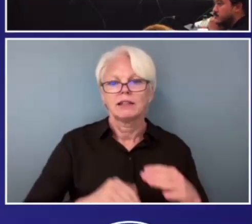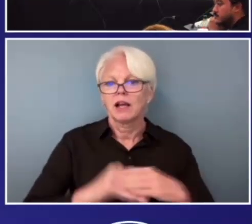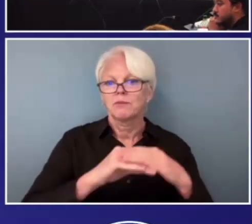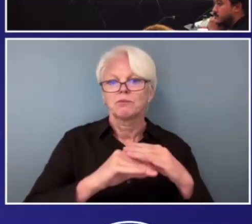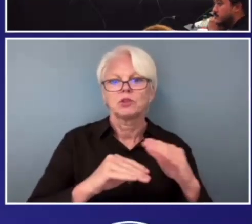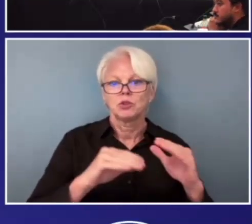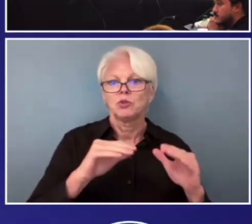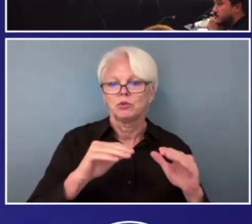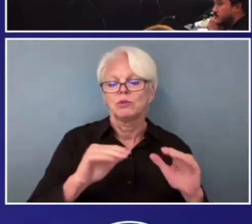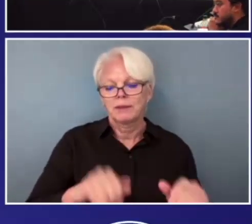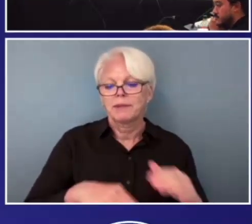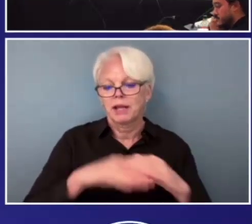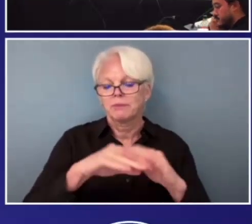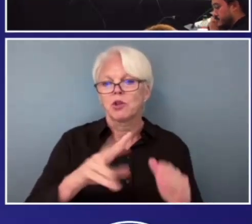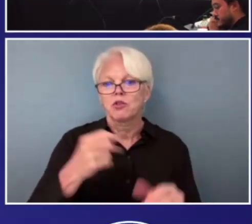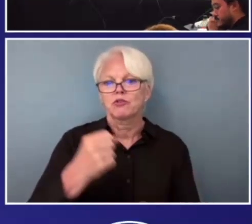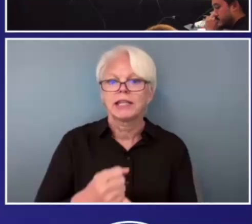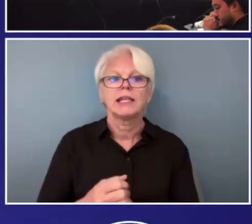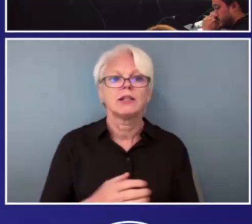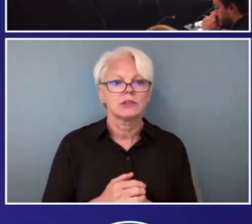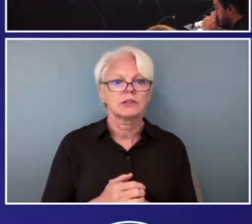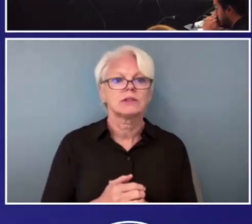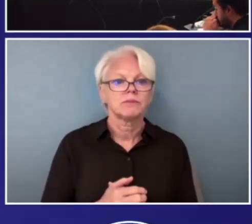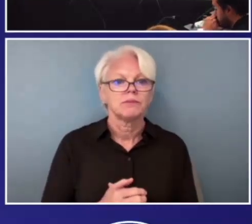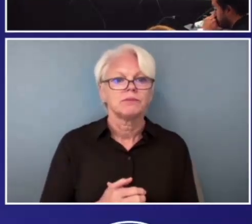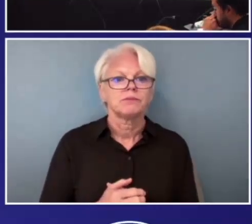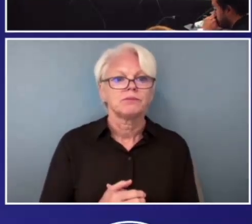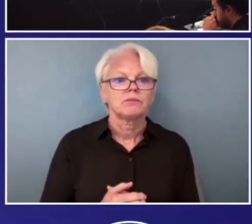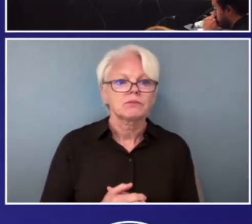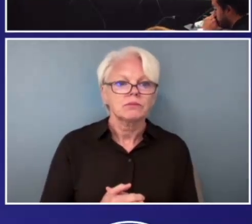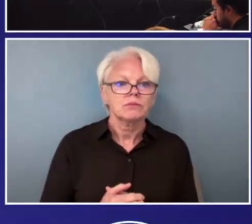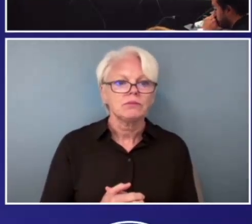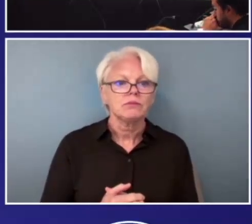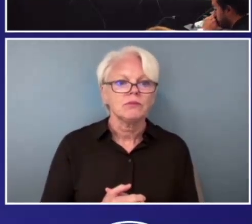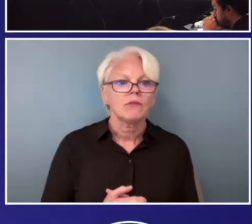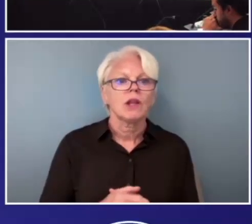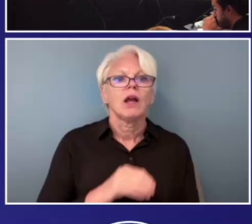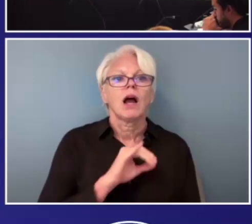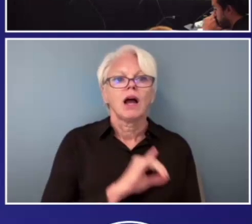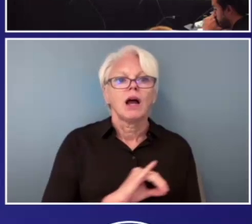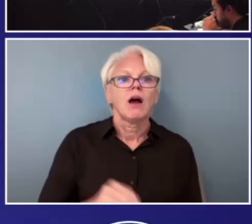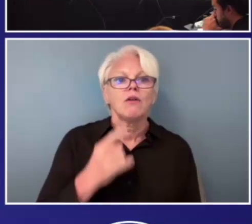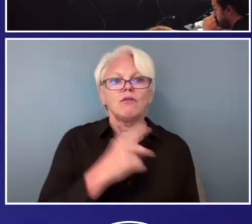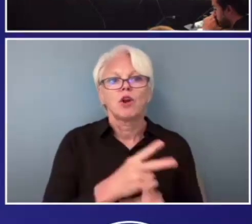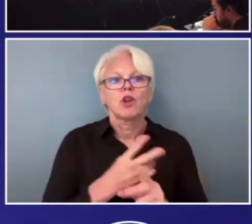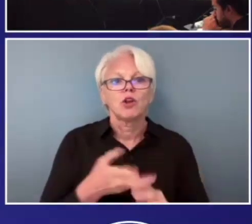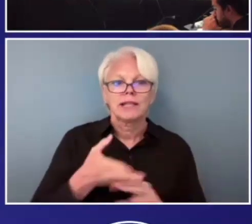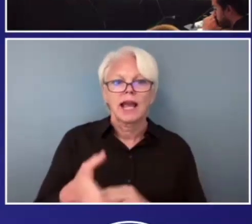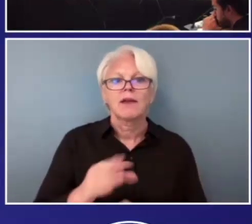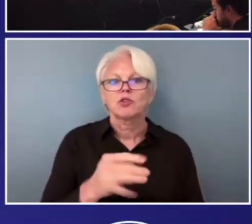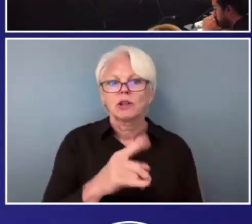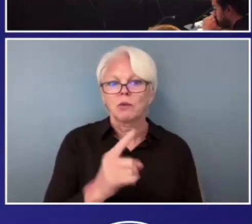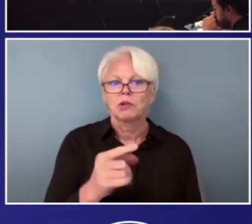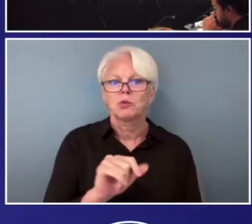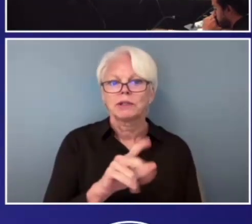For loans disbursed on or after July 1, 2027, a borrower may not receive an economic hardship deferment under paragraph